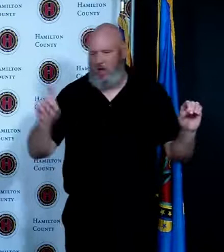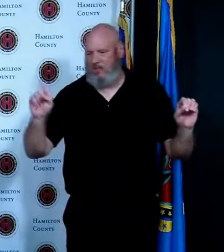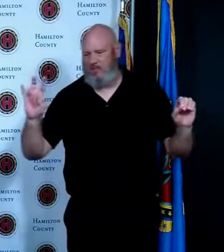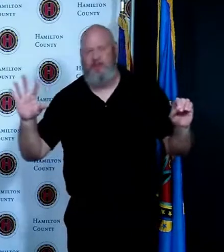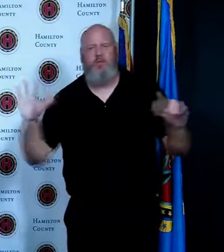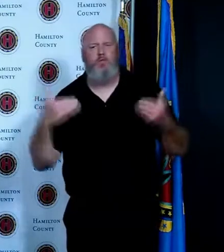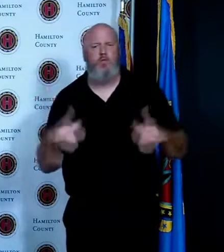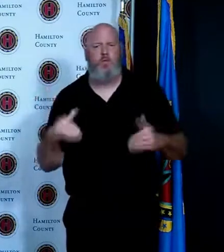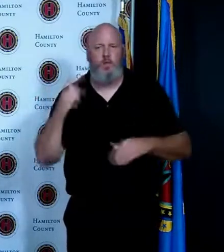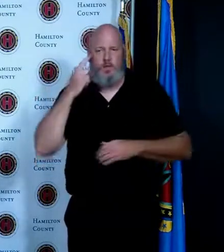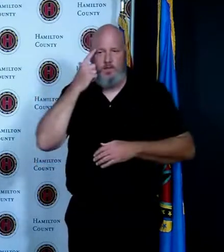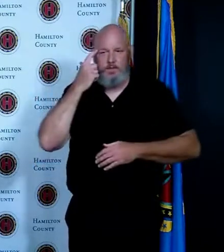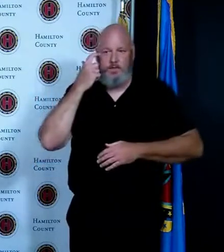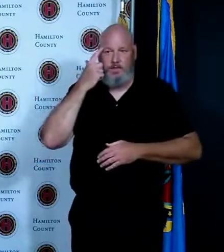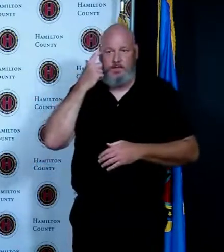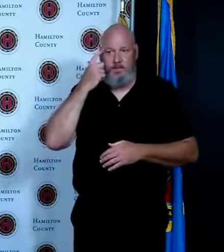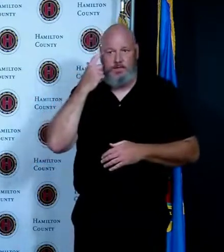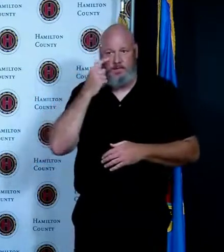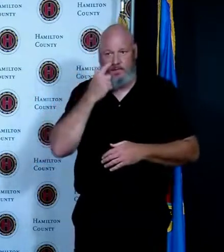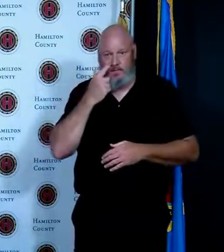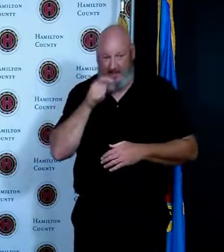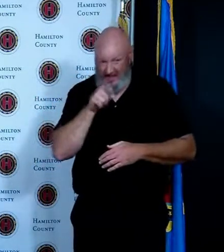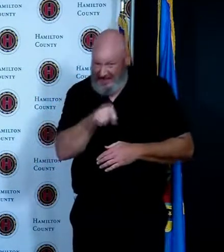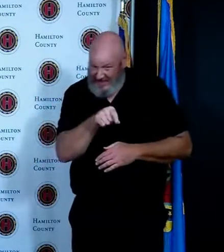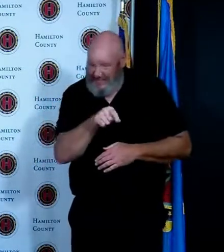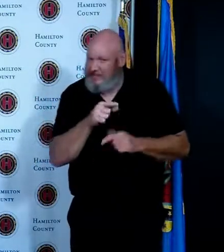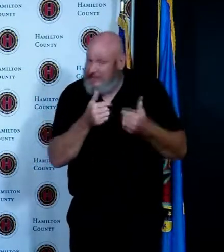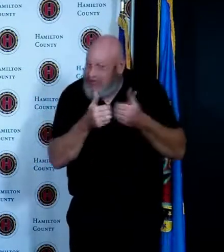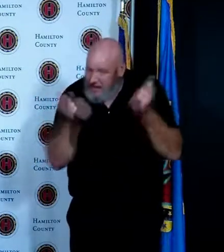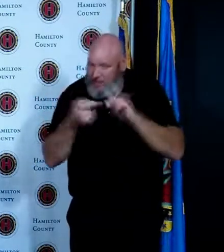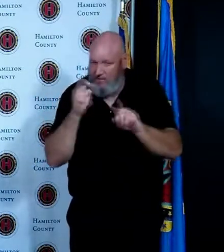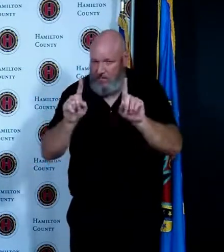independent and does not account for how many tests are being conducted so that